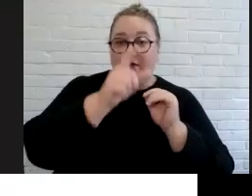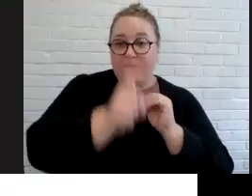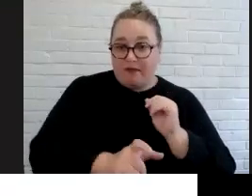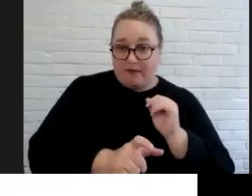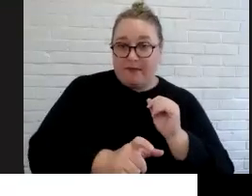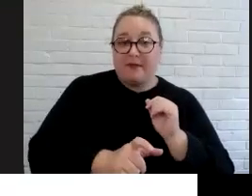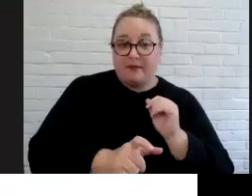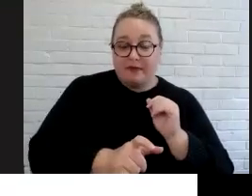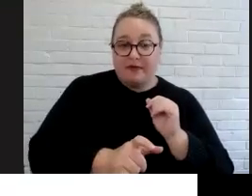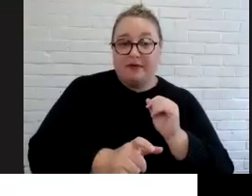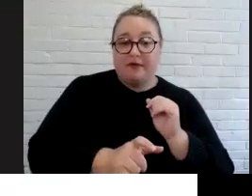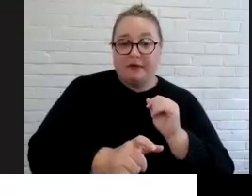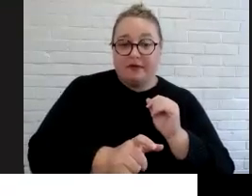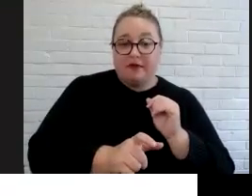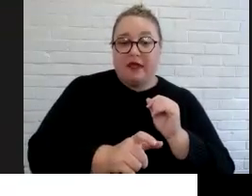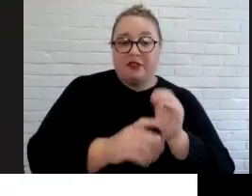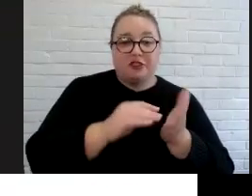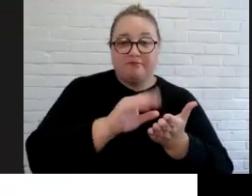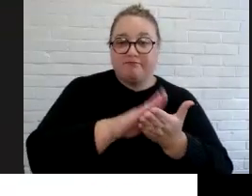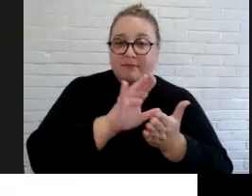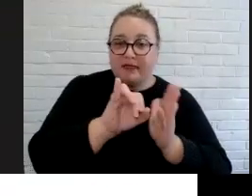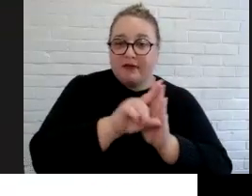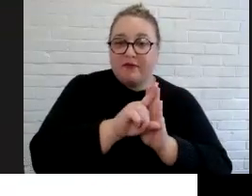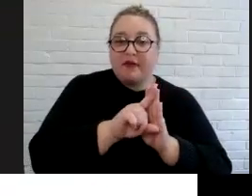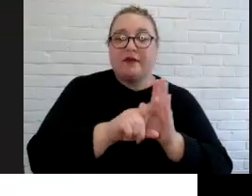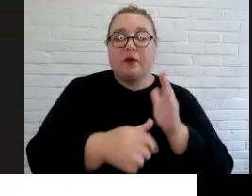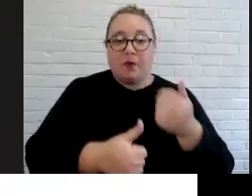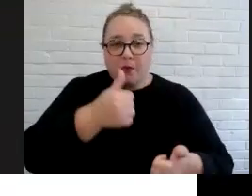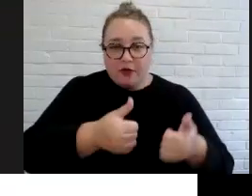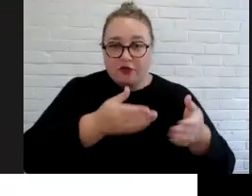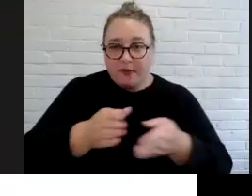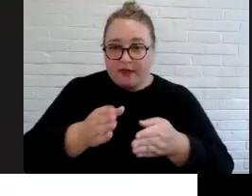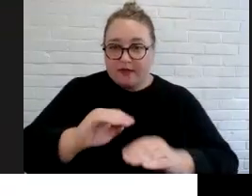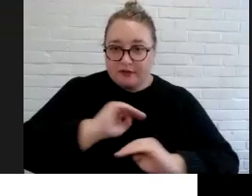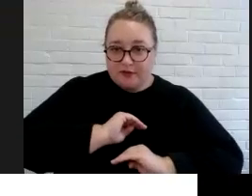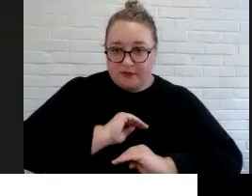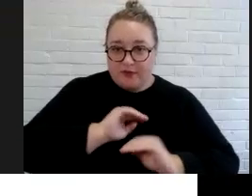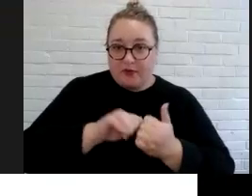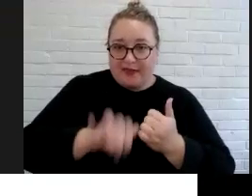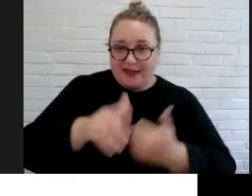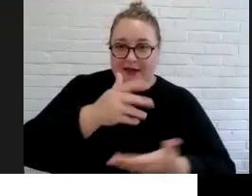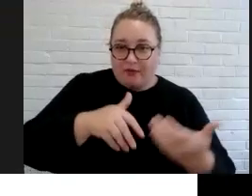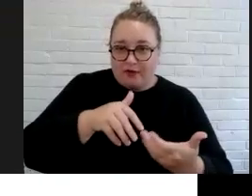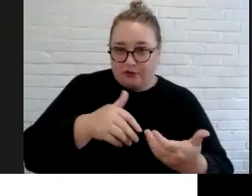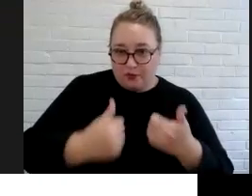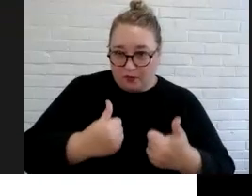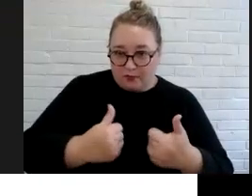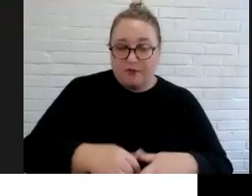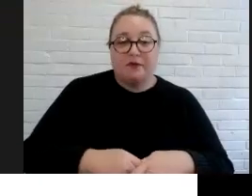of those methods that you're meeting with that interaction. And in our example, sometimes the interaction you're just,